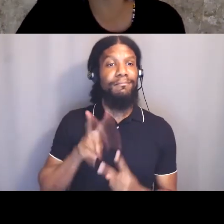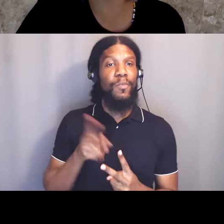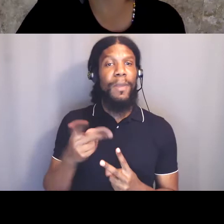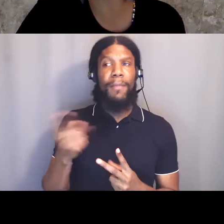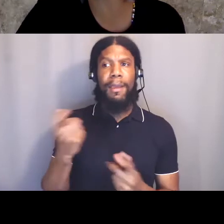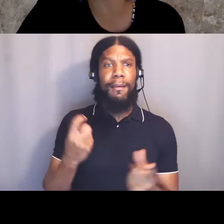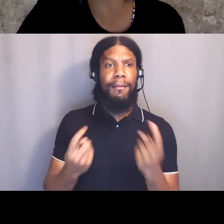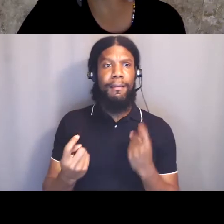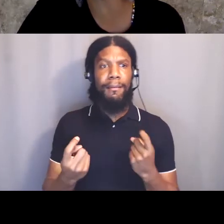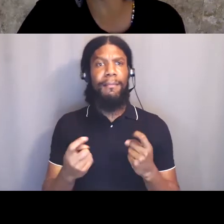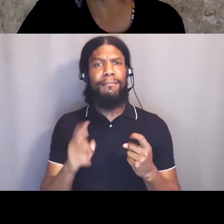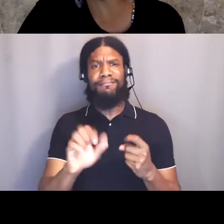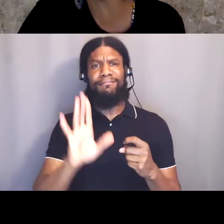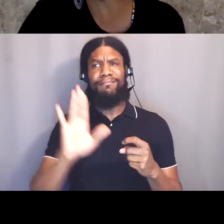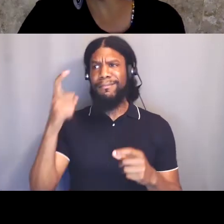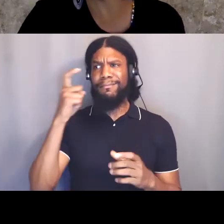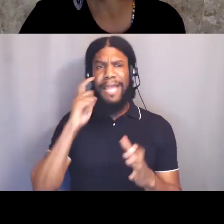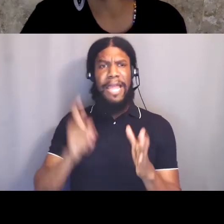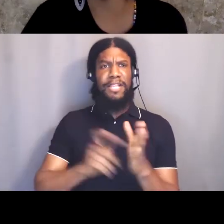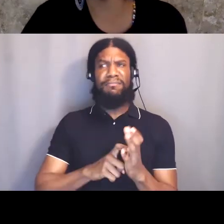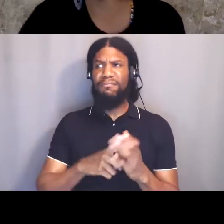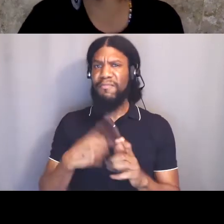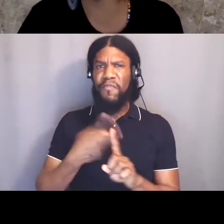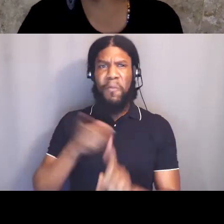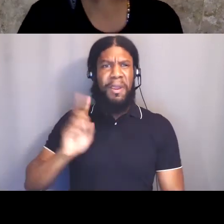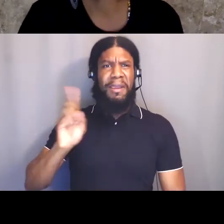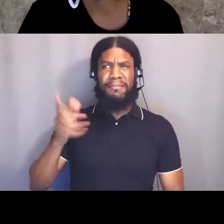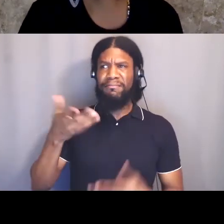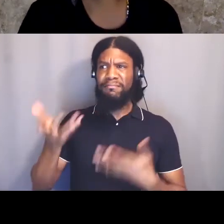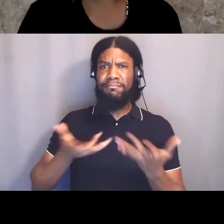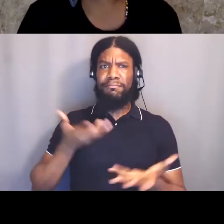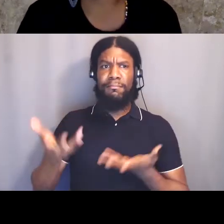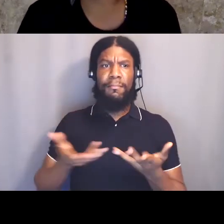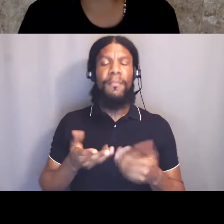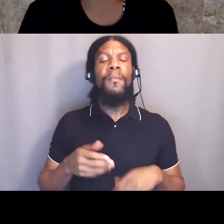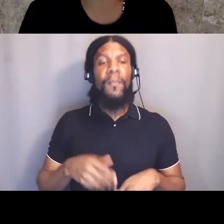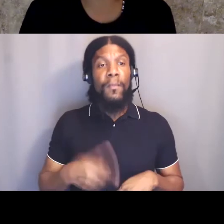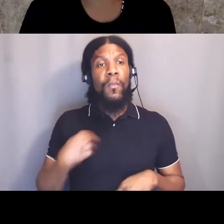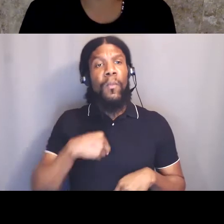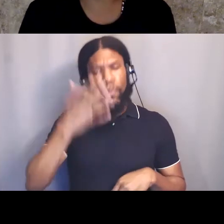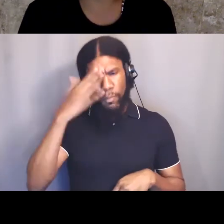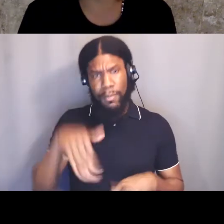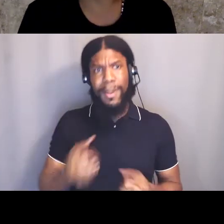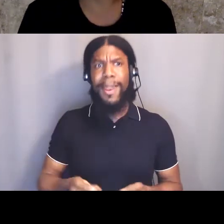where this acknowledgement came from. So we know that there's lots of land acknowledgements